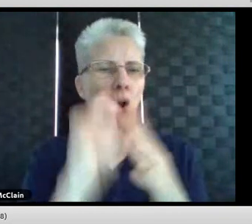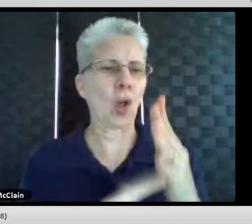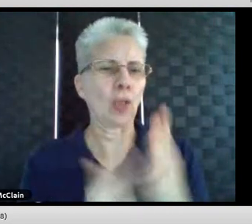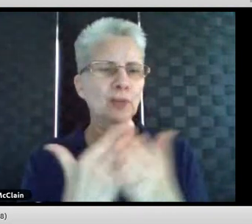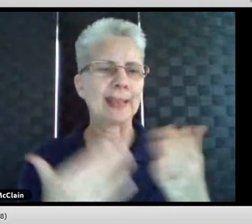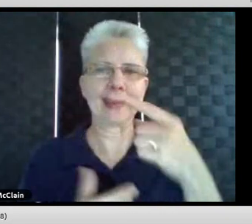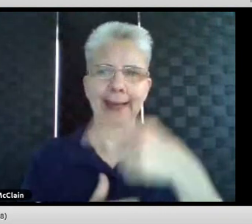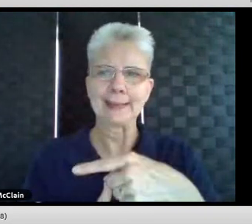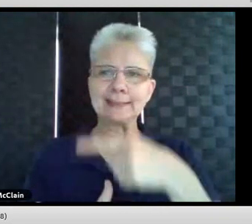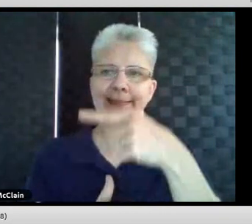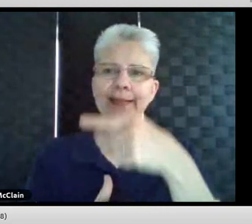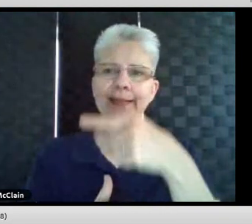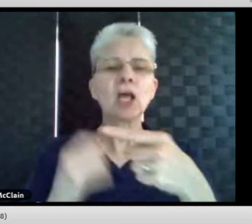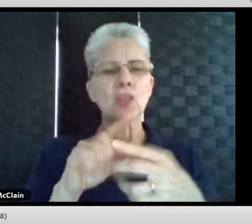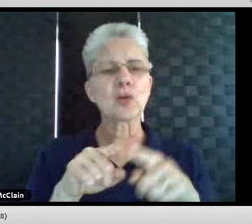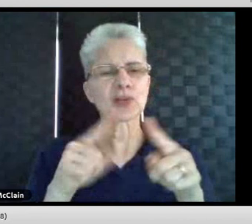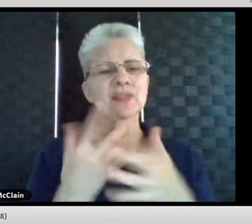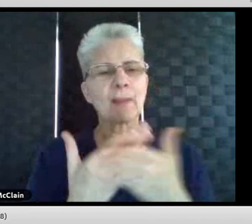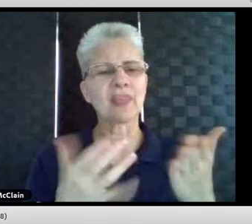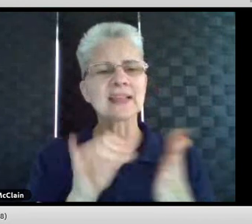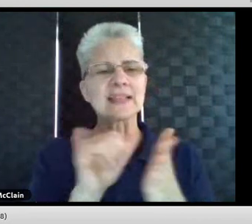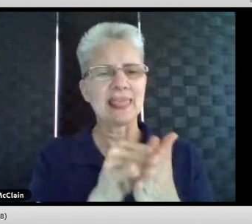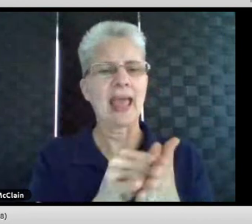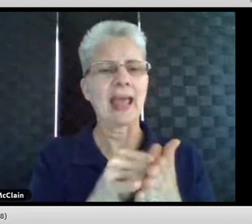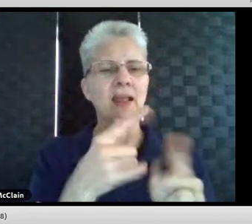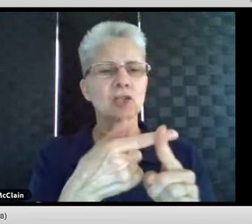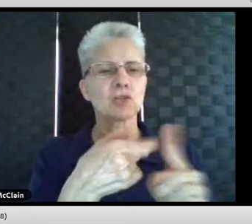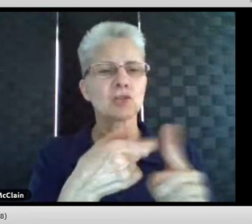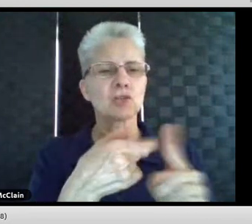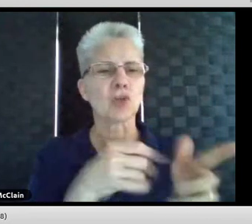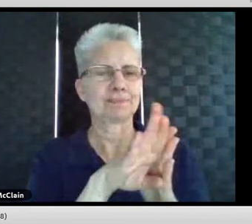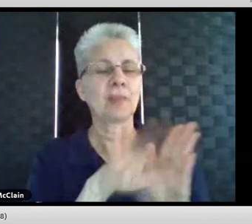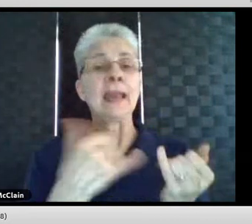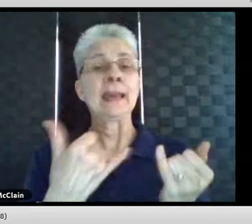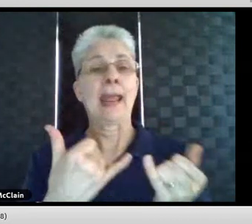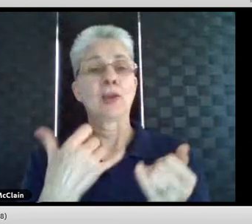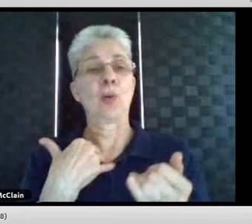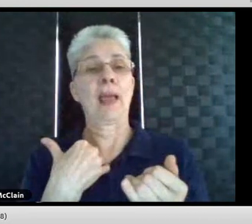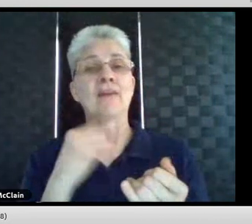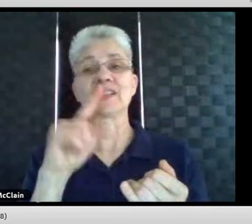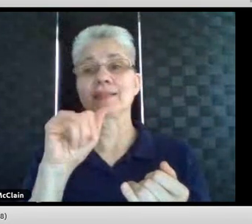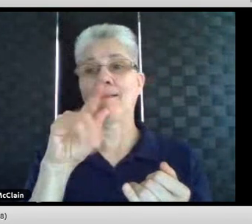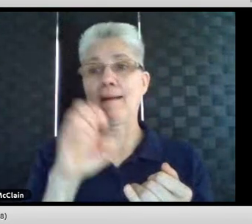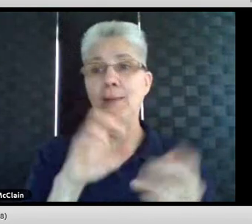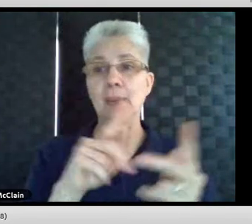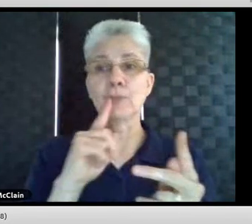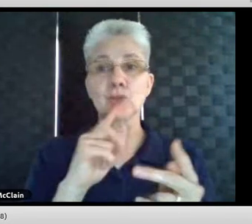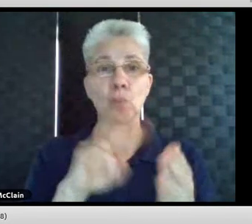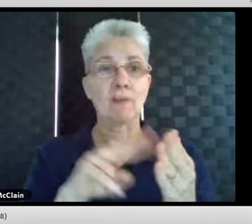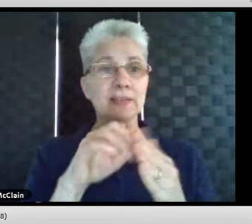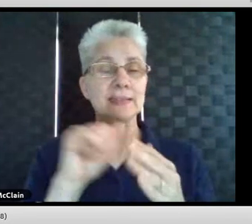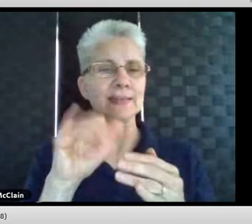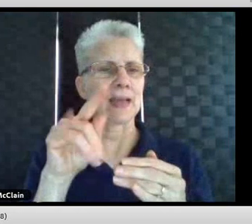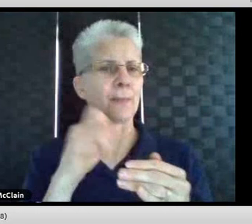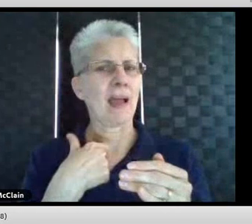so those are some of the things that it came from, and now, of course, we have Skype. People do reference on Skype. I haven't tried that yet. I don't know.